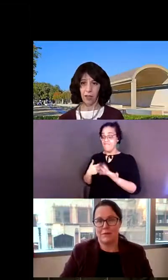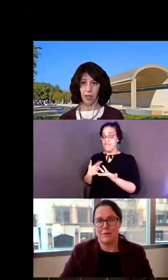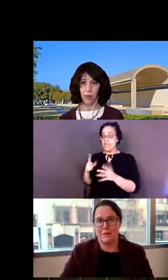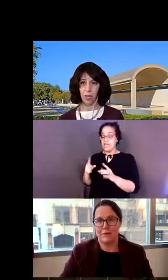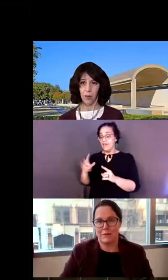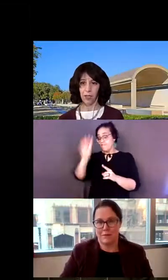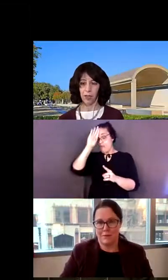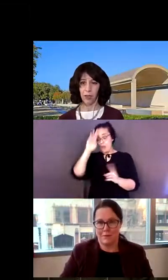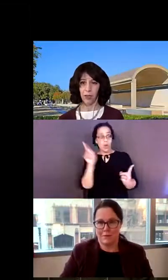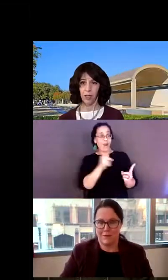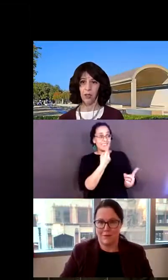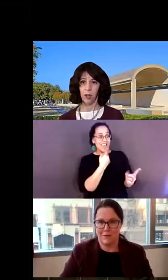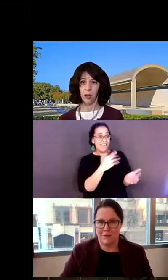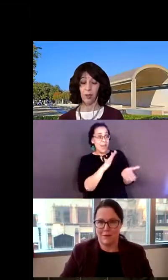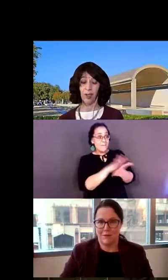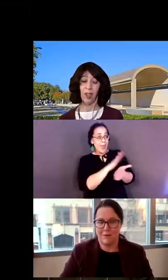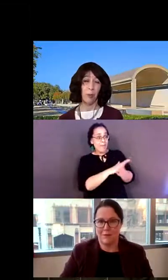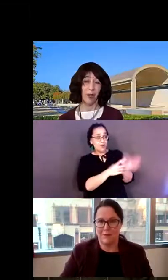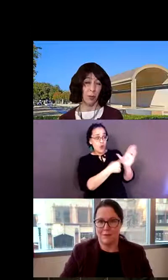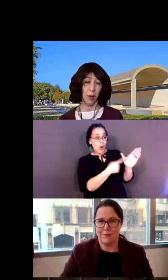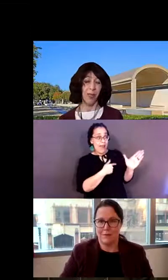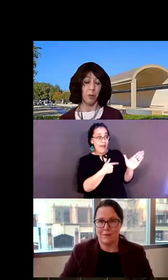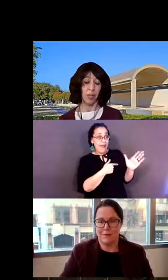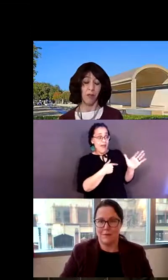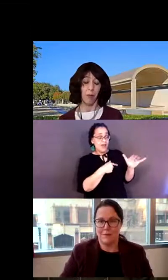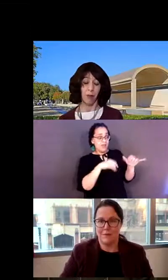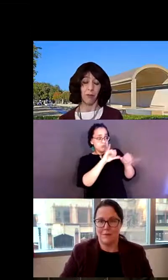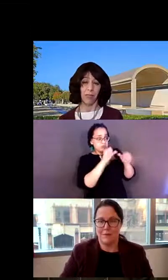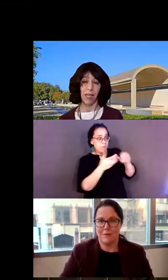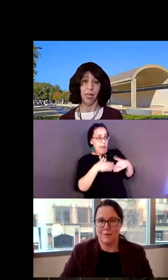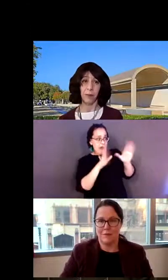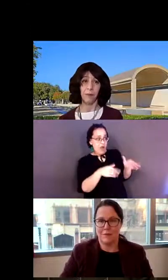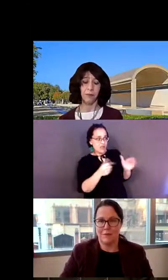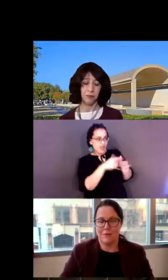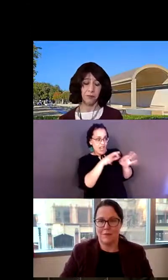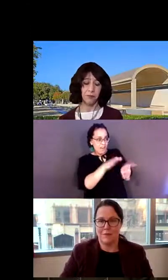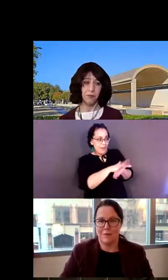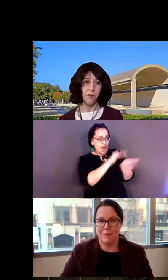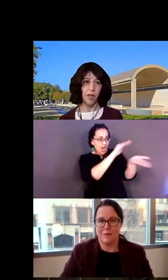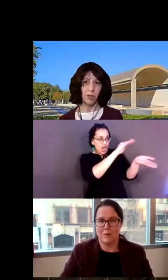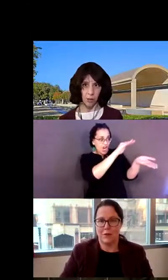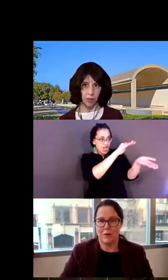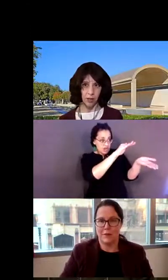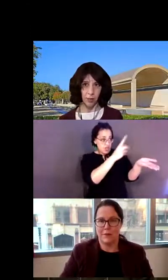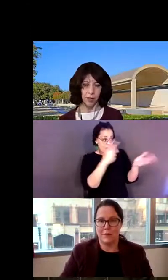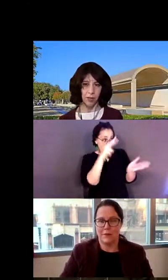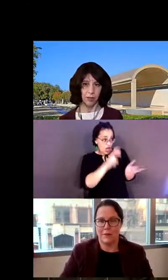other document that tells you where the things are in my house. But it's probably going to be a lot better if I say to him,